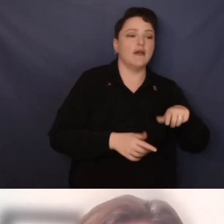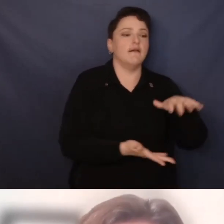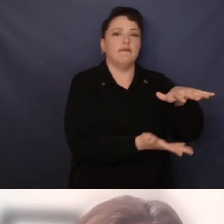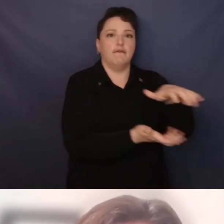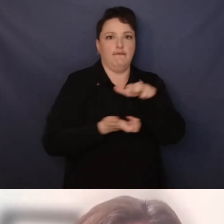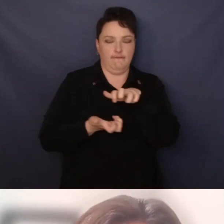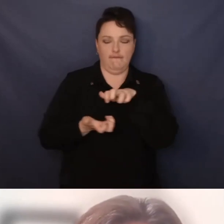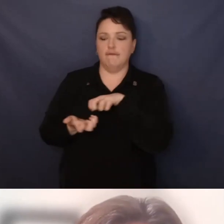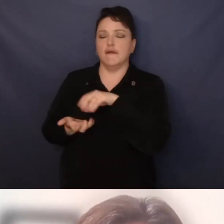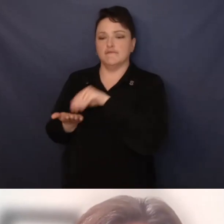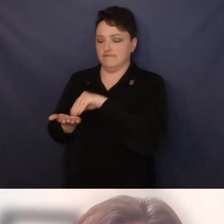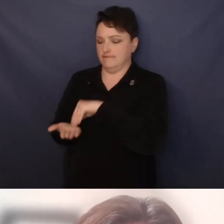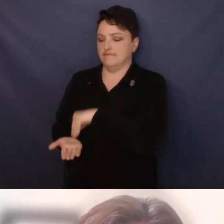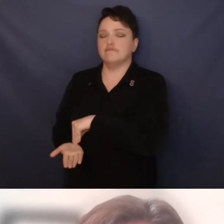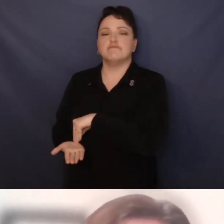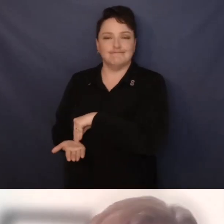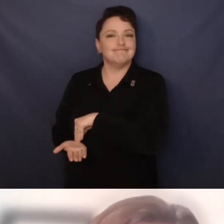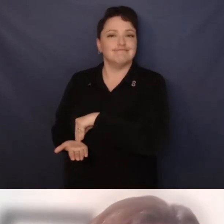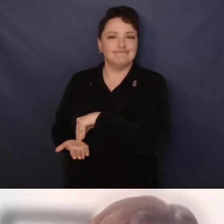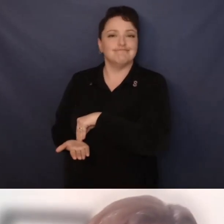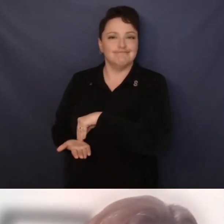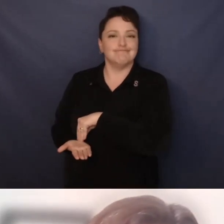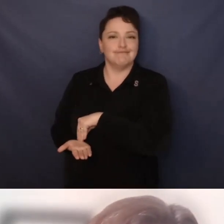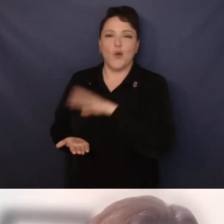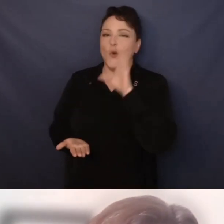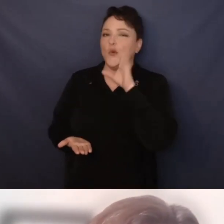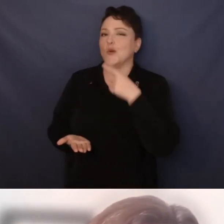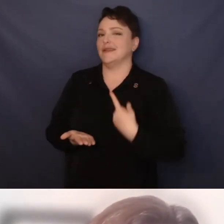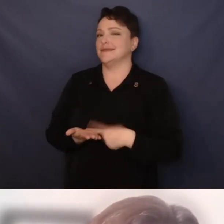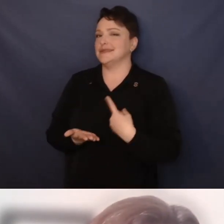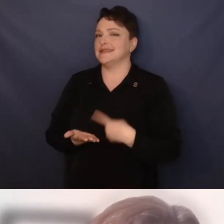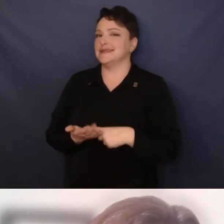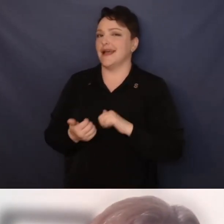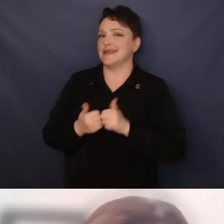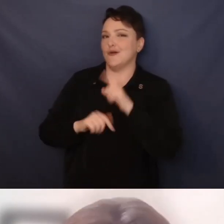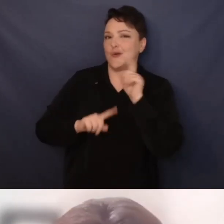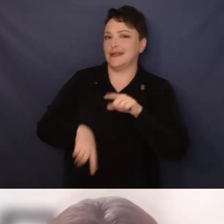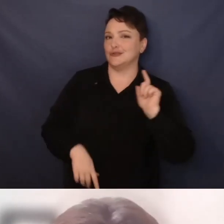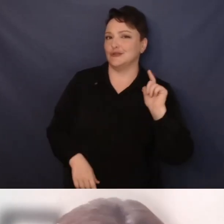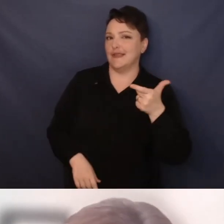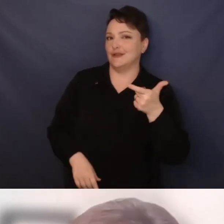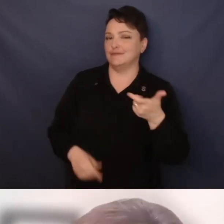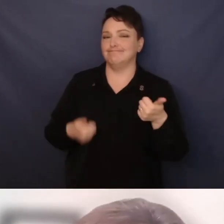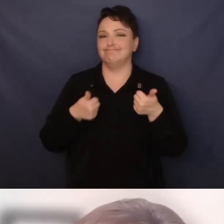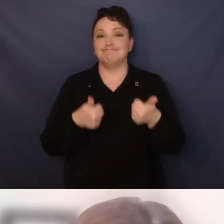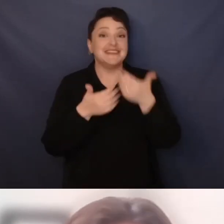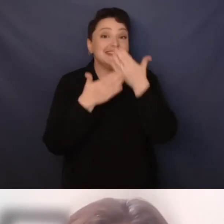those questions. There are so many incredible questions. Thank you all so much for joining us. Thank you. >> BETH KENNY: Thanks.